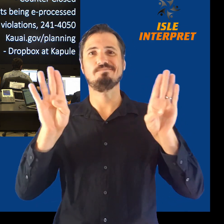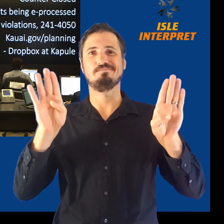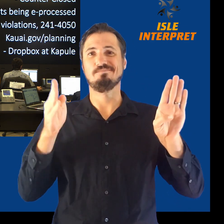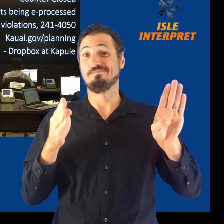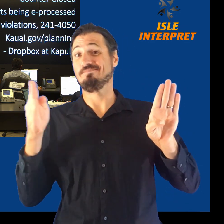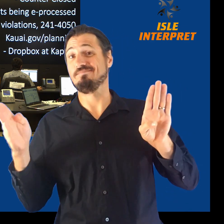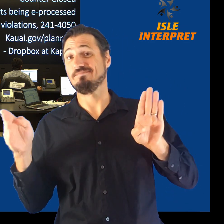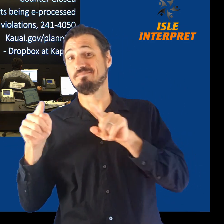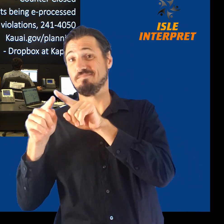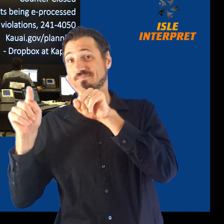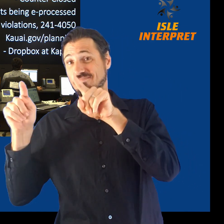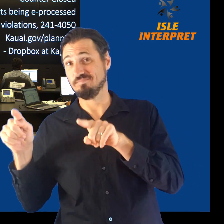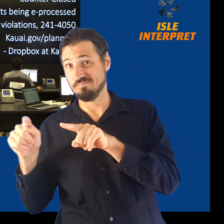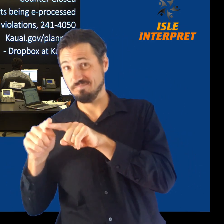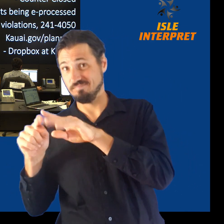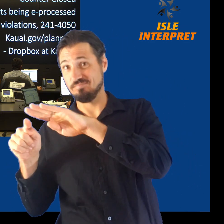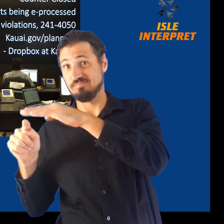to the right of the double glass doors.